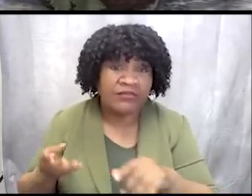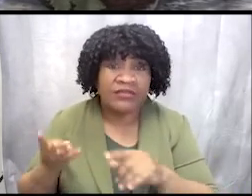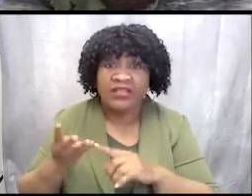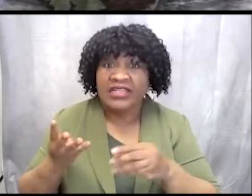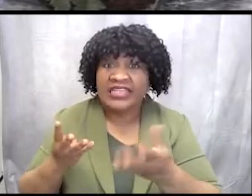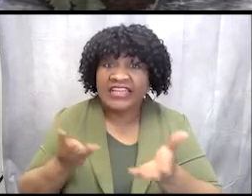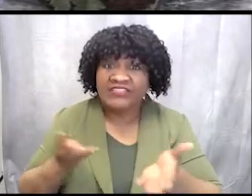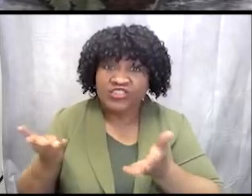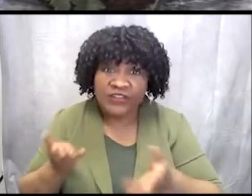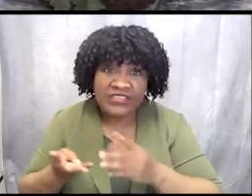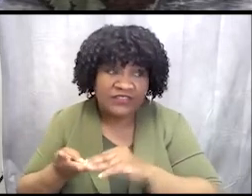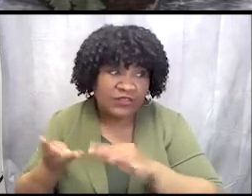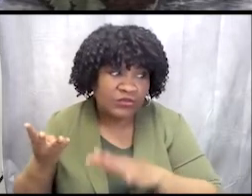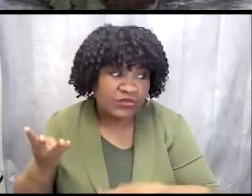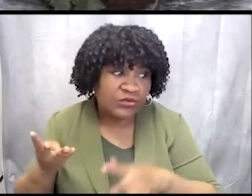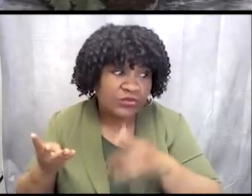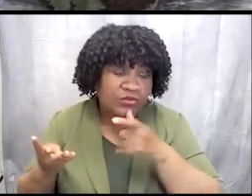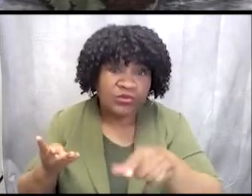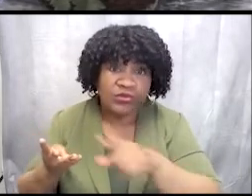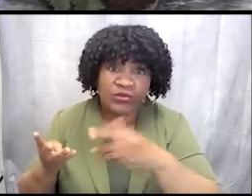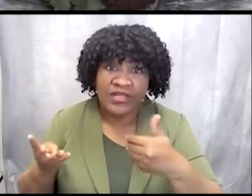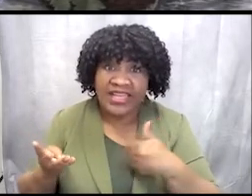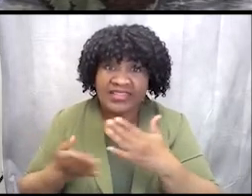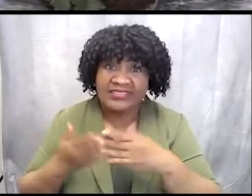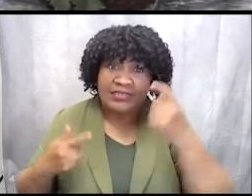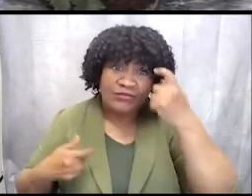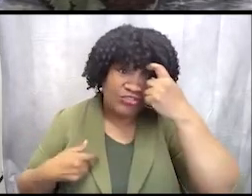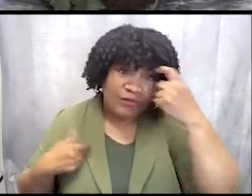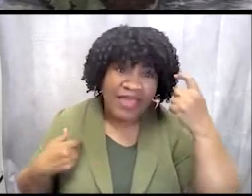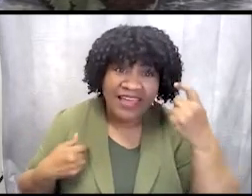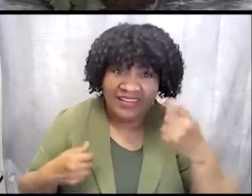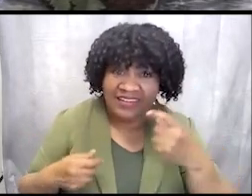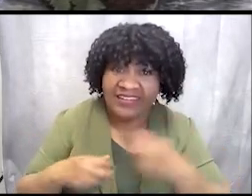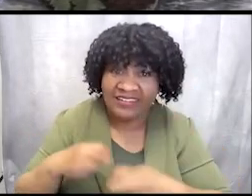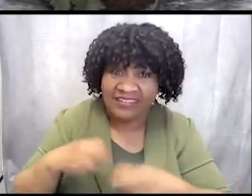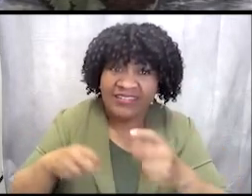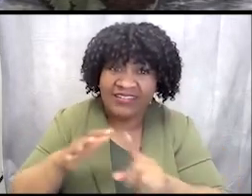to students that were experiencing traumatic occurrences.